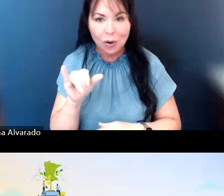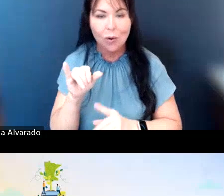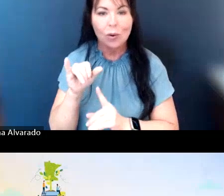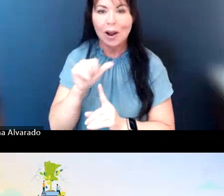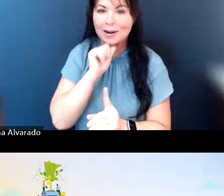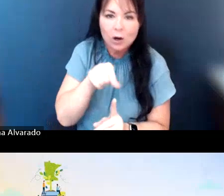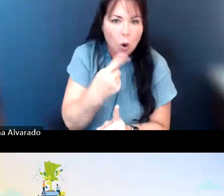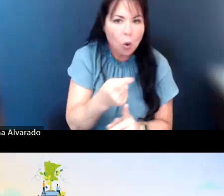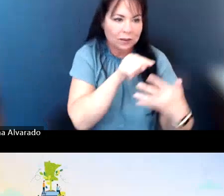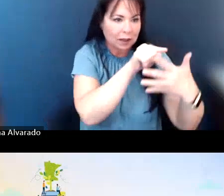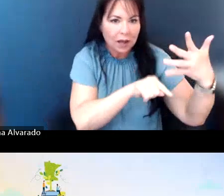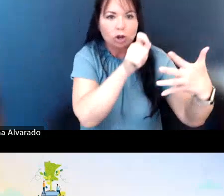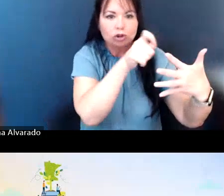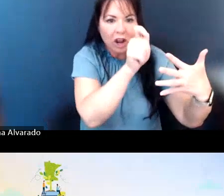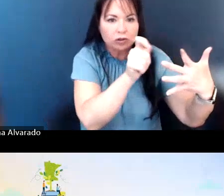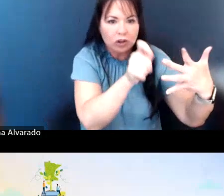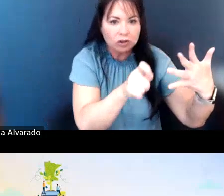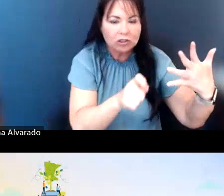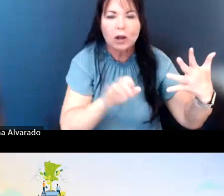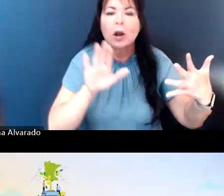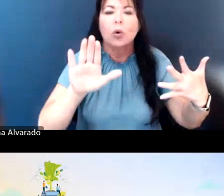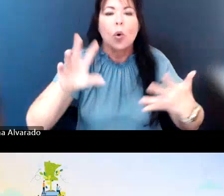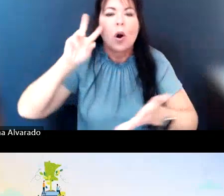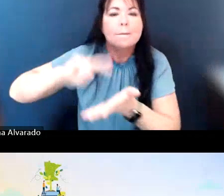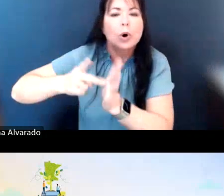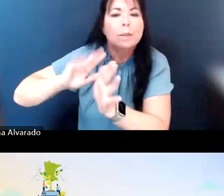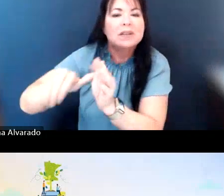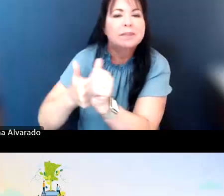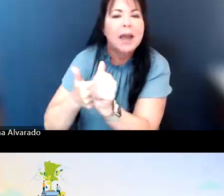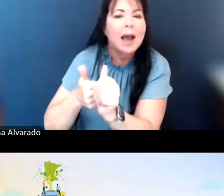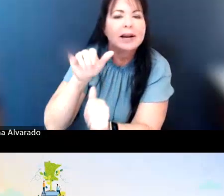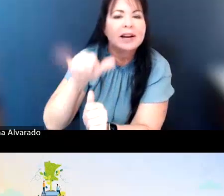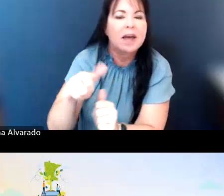It's, what is your intentions behind what you're creating? How are you hoping that people are going to interact with it?